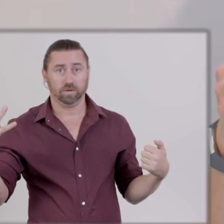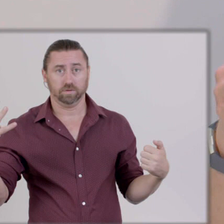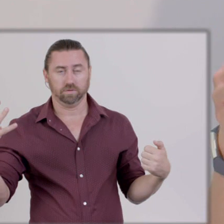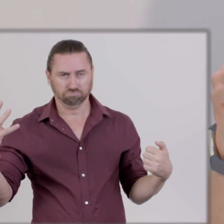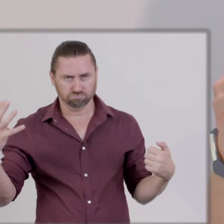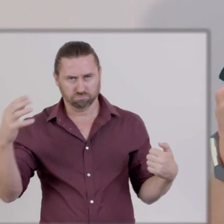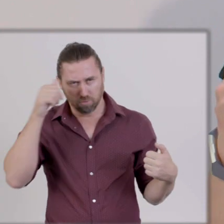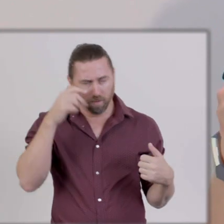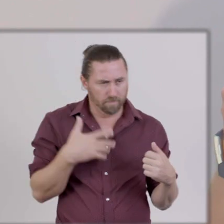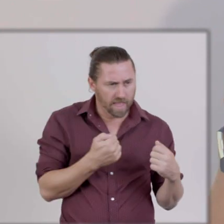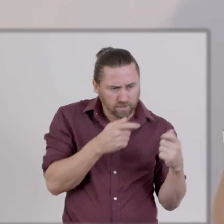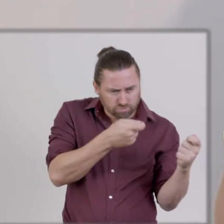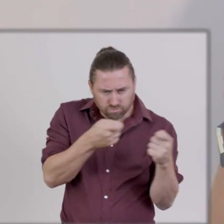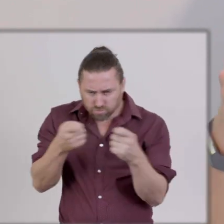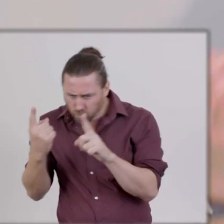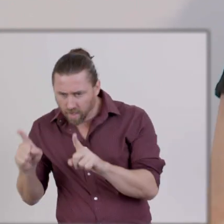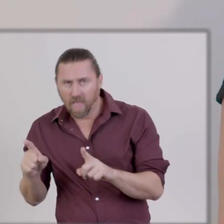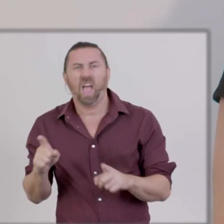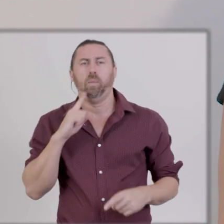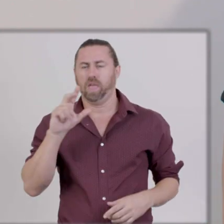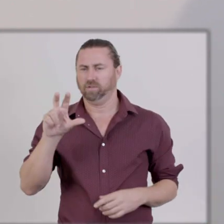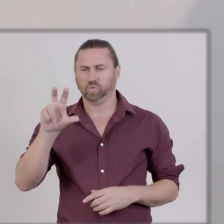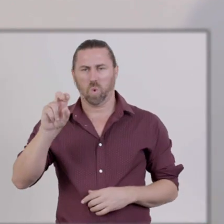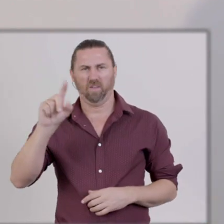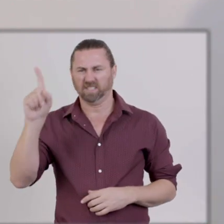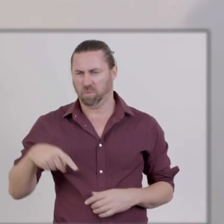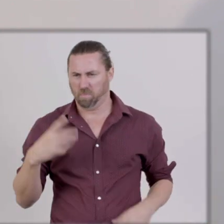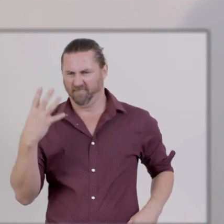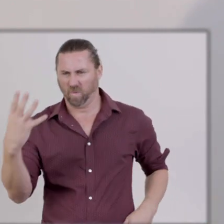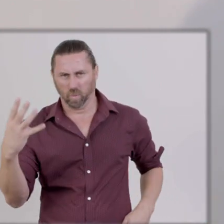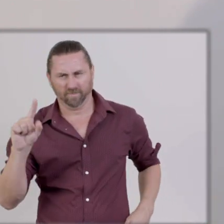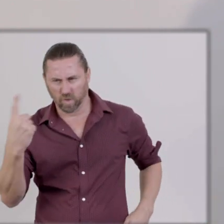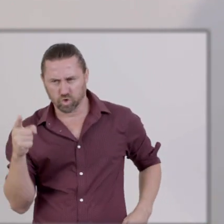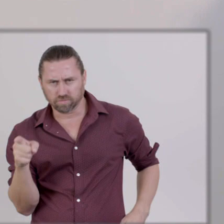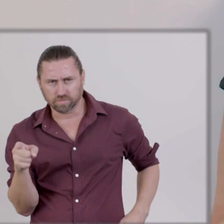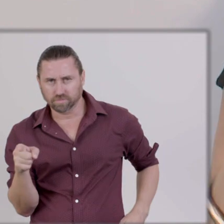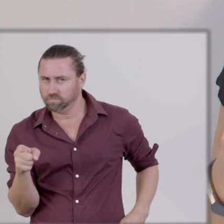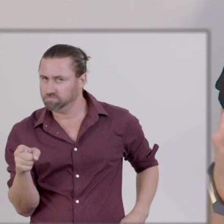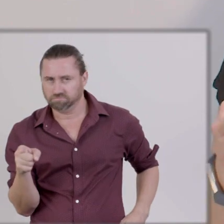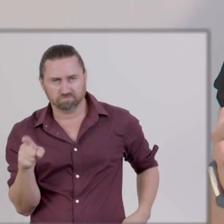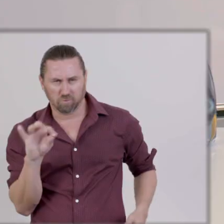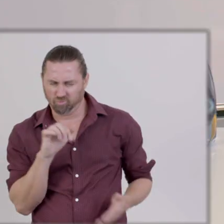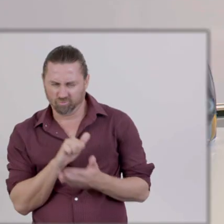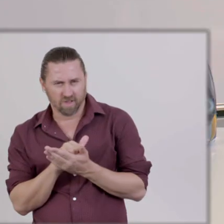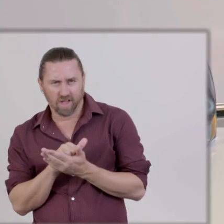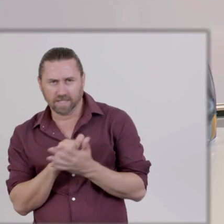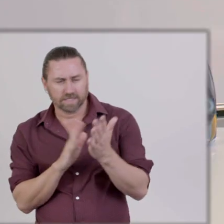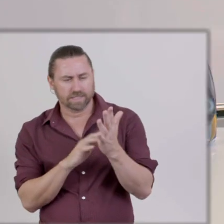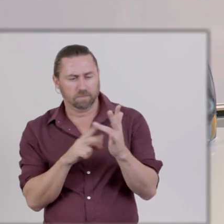The order of operations would tell us to divide 12 by 4 first. But that is not what the problem is asking.